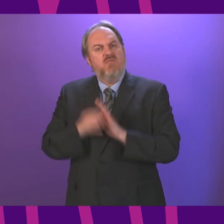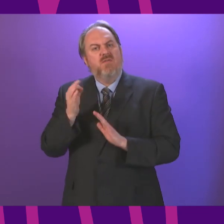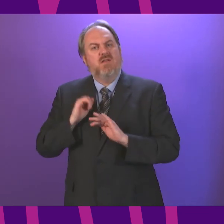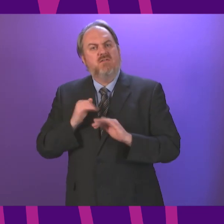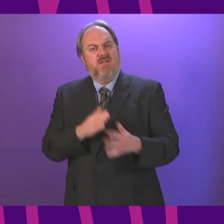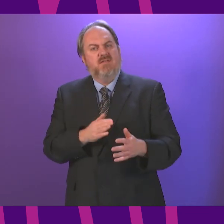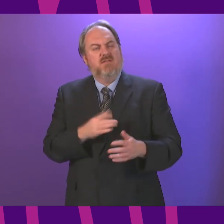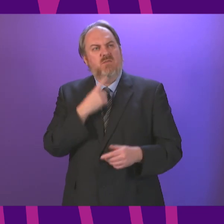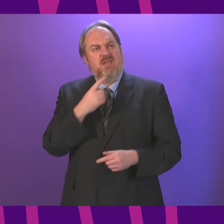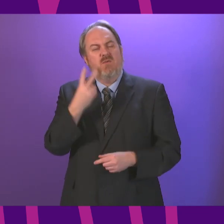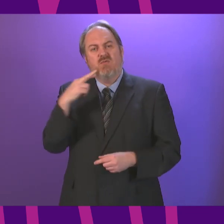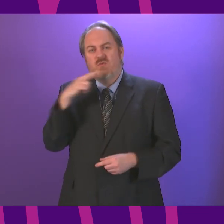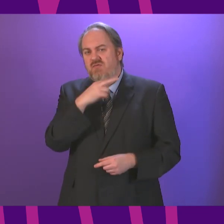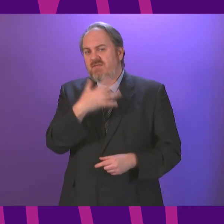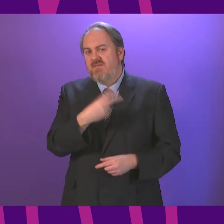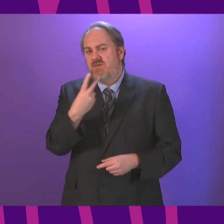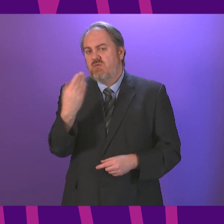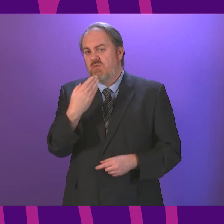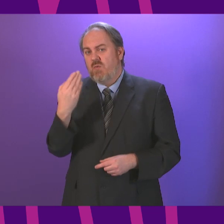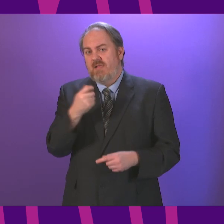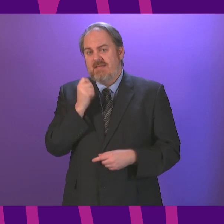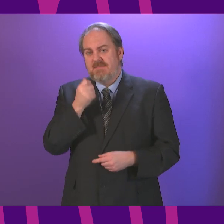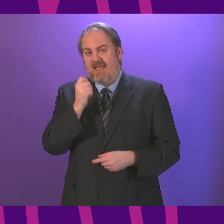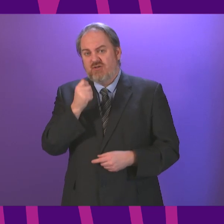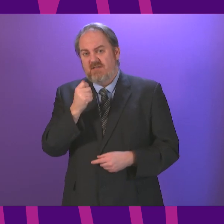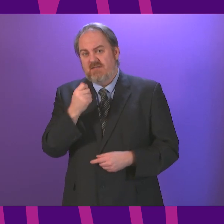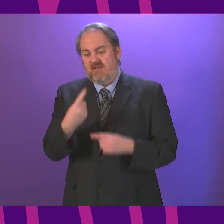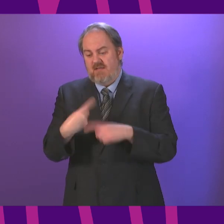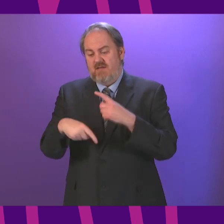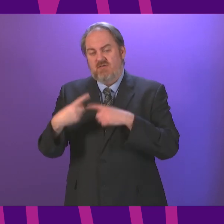252 school inspections, which was an increase of more than 30 per cent on the previous year.